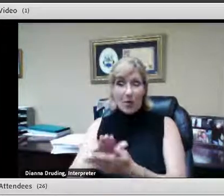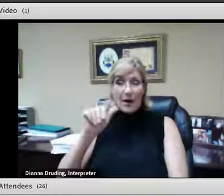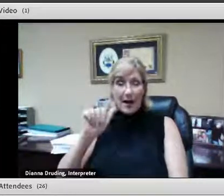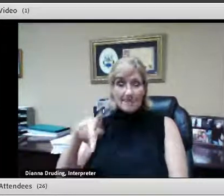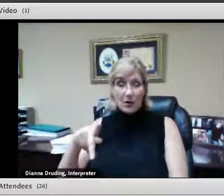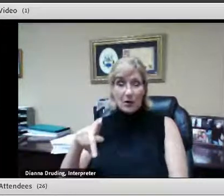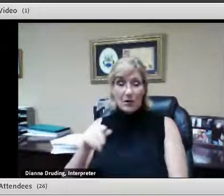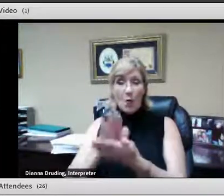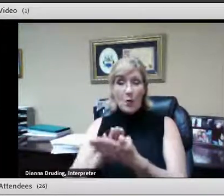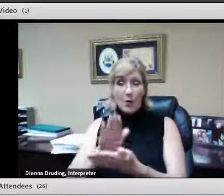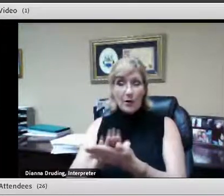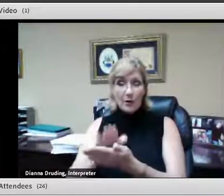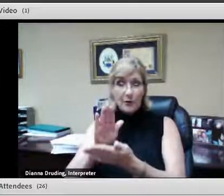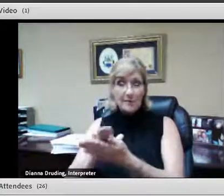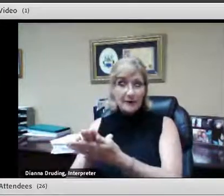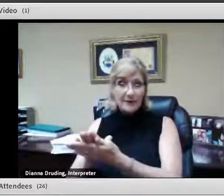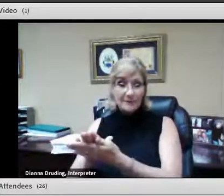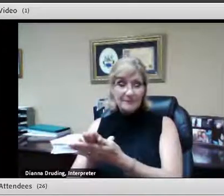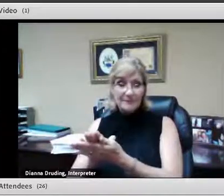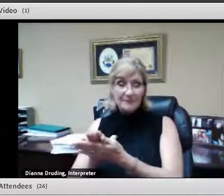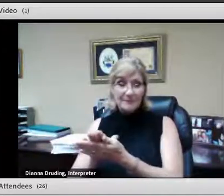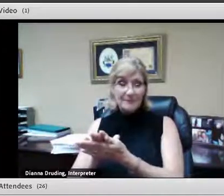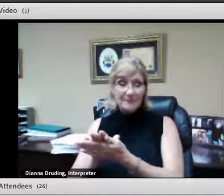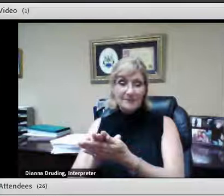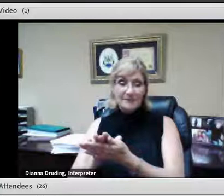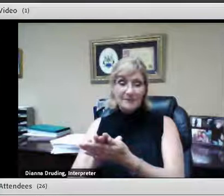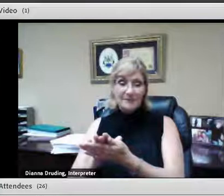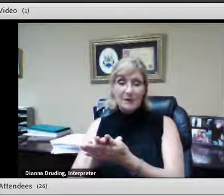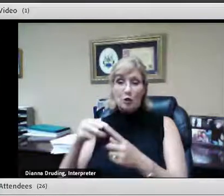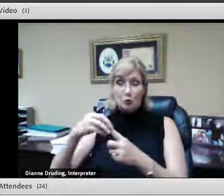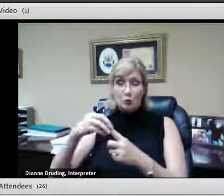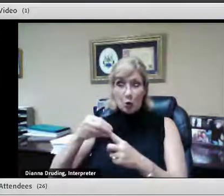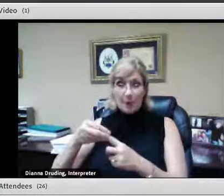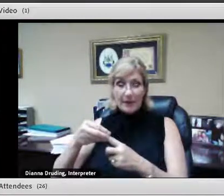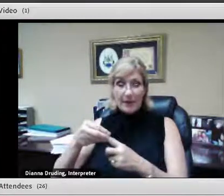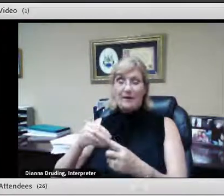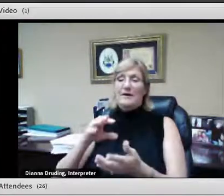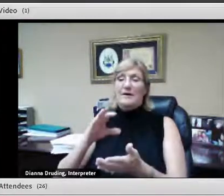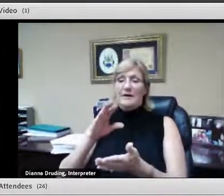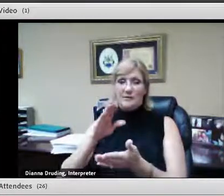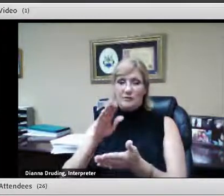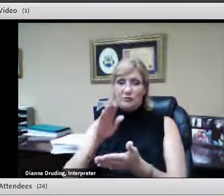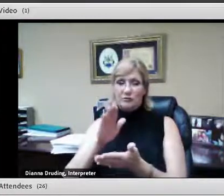Watermelon and strawberry, one eighth note and two 16th notes.